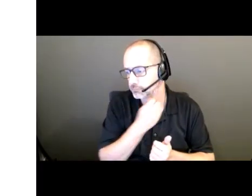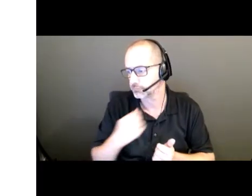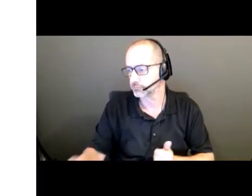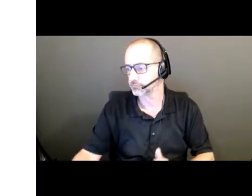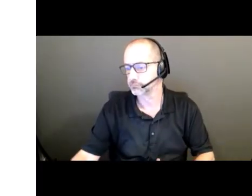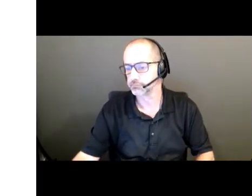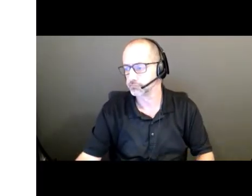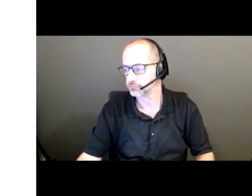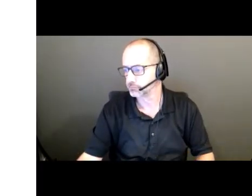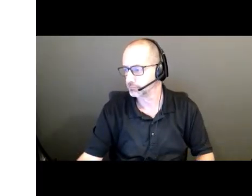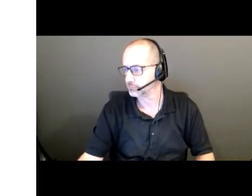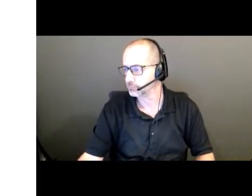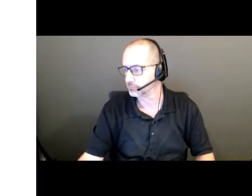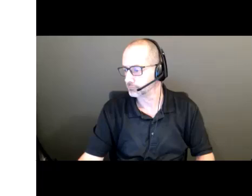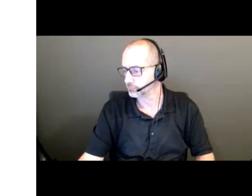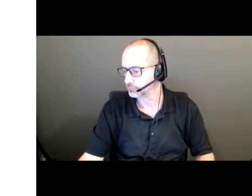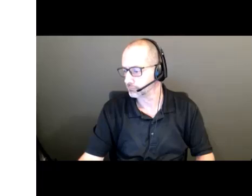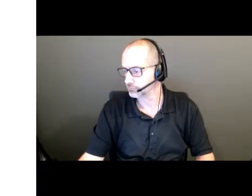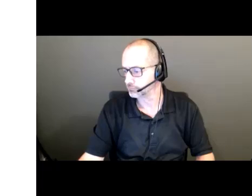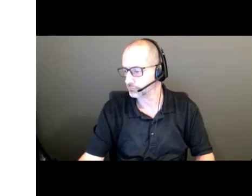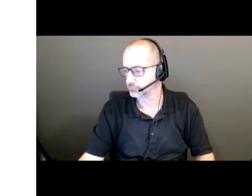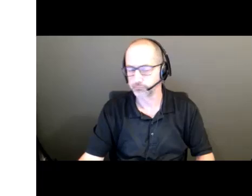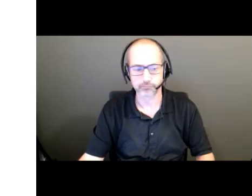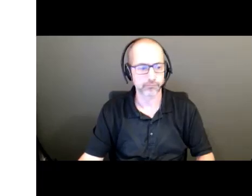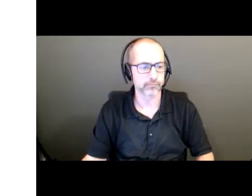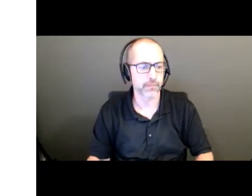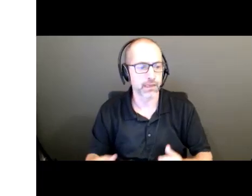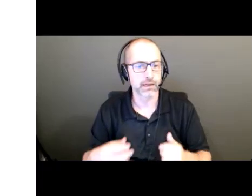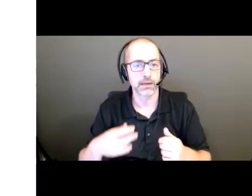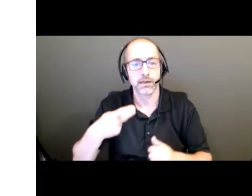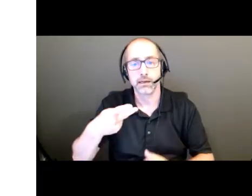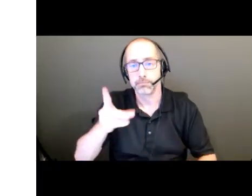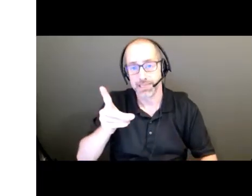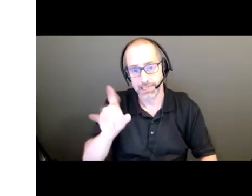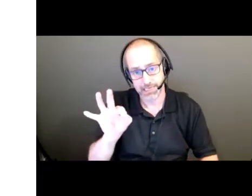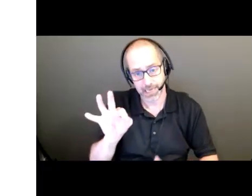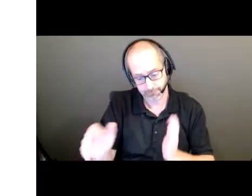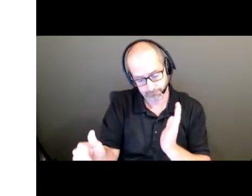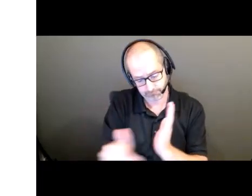We will be sharing a PDF version of this presentation to all registered attendees in a few days.